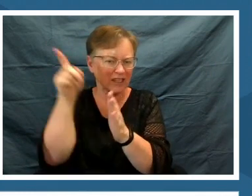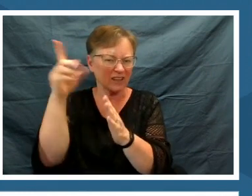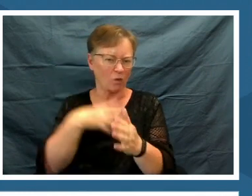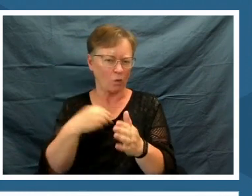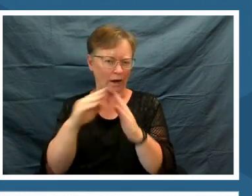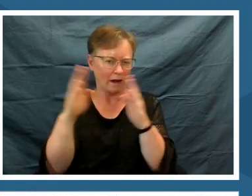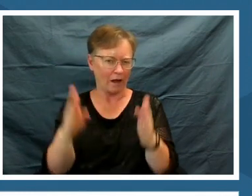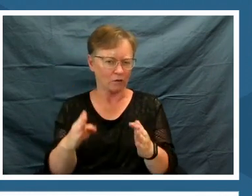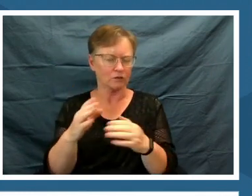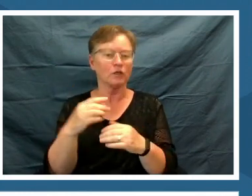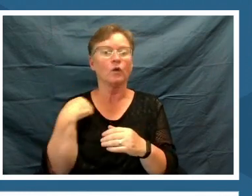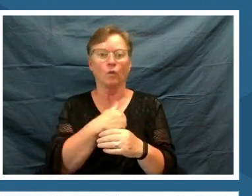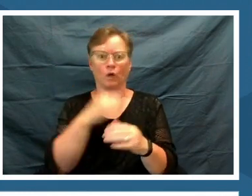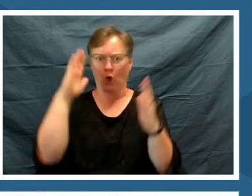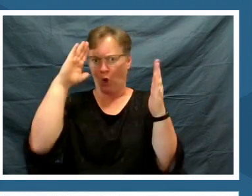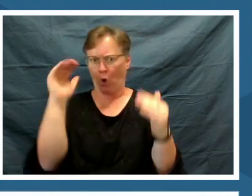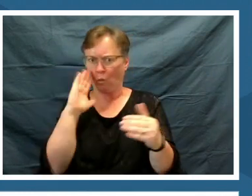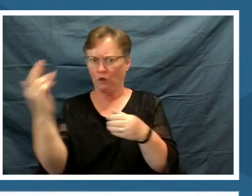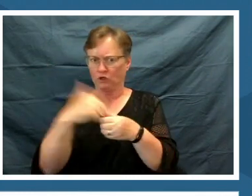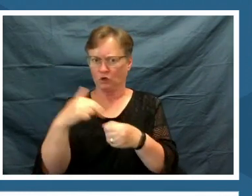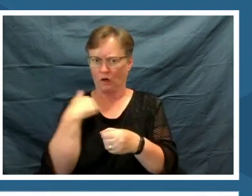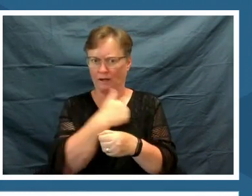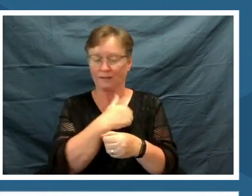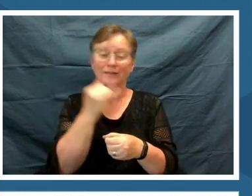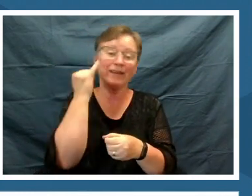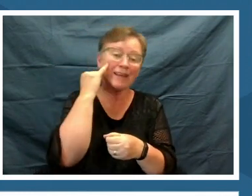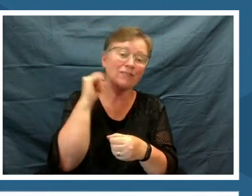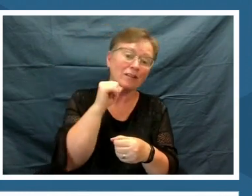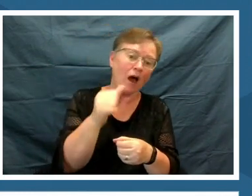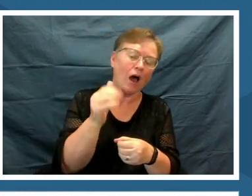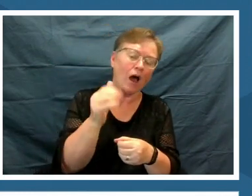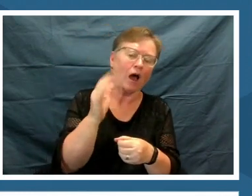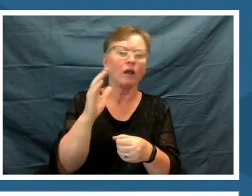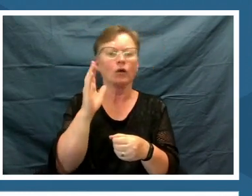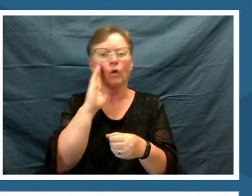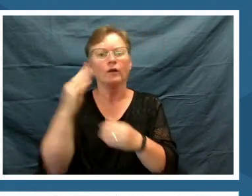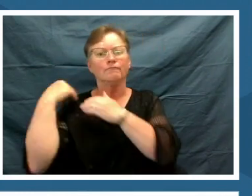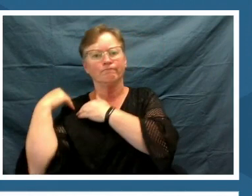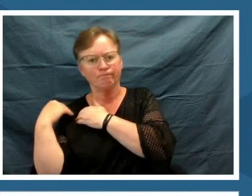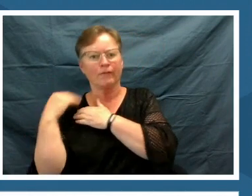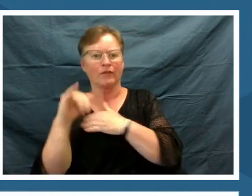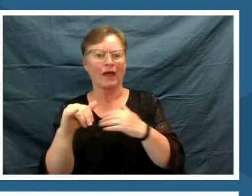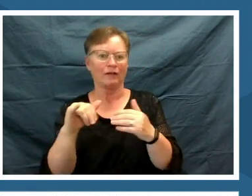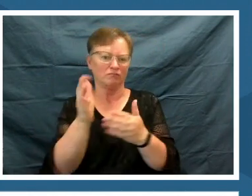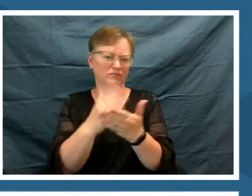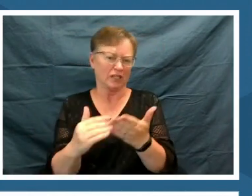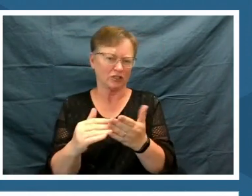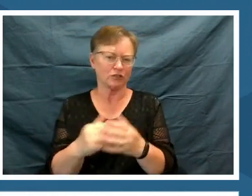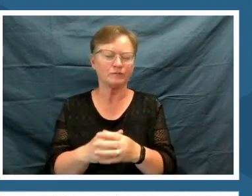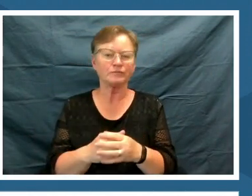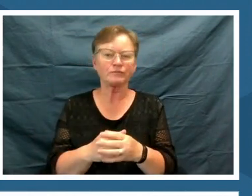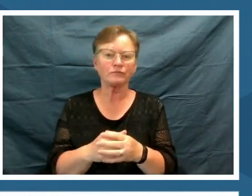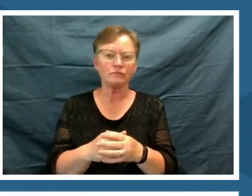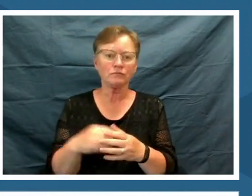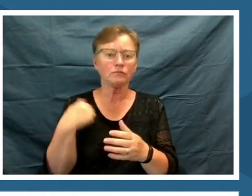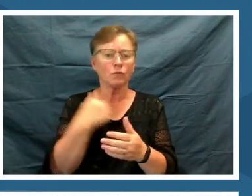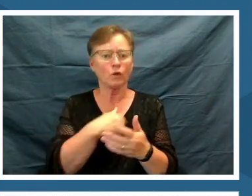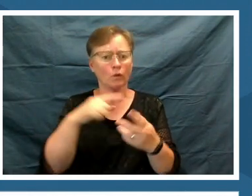if not i'll carry you through that session section we'll talk about convergence education